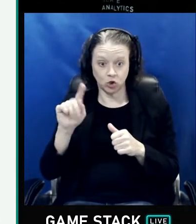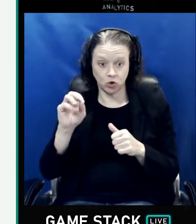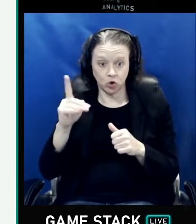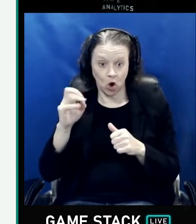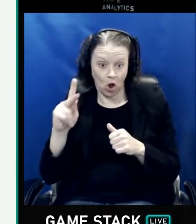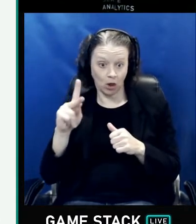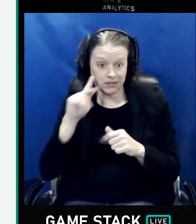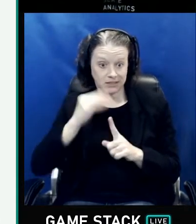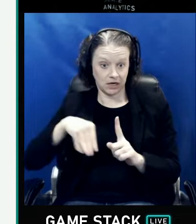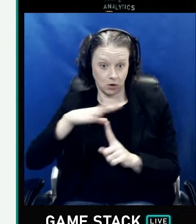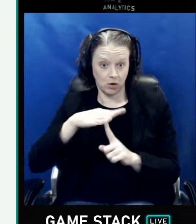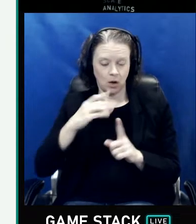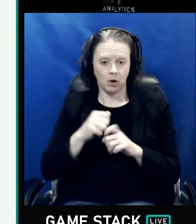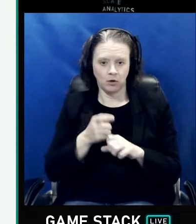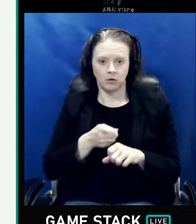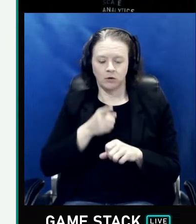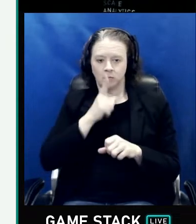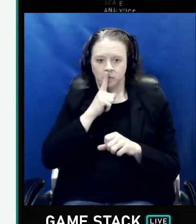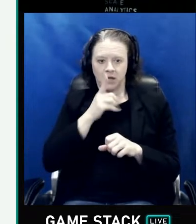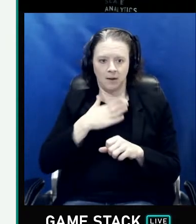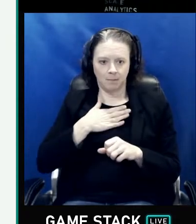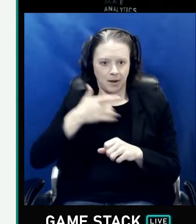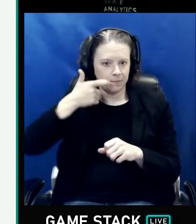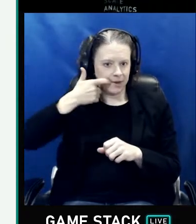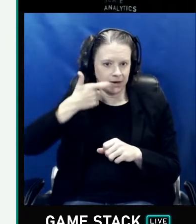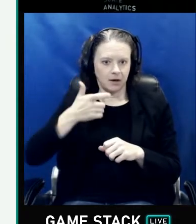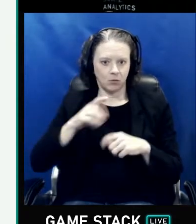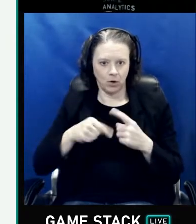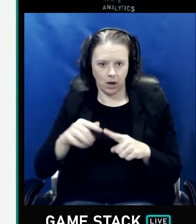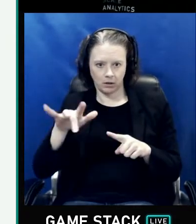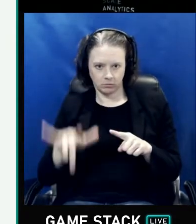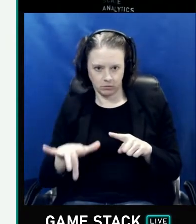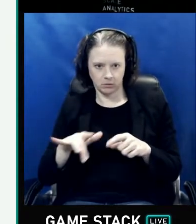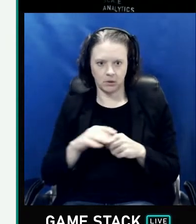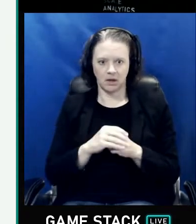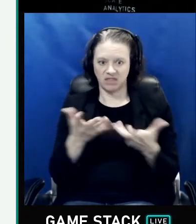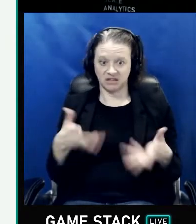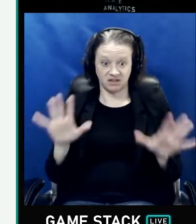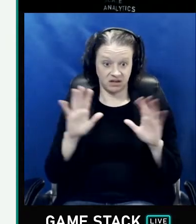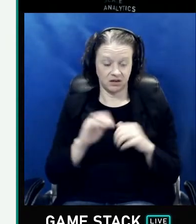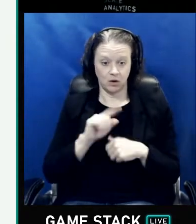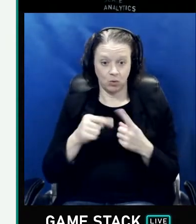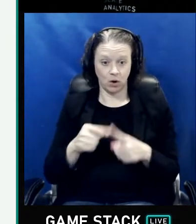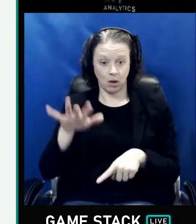Essentially I just want to mute my local mic on a keypress, and that's it. Once it's pressed, I